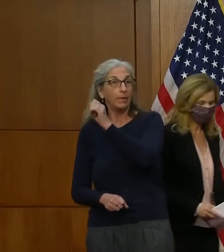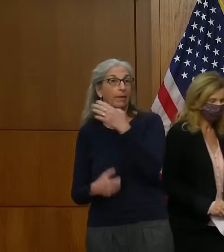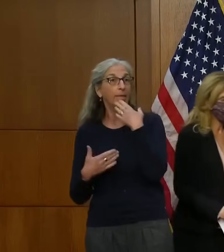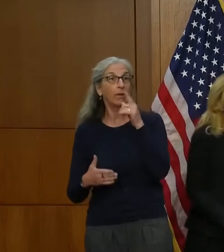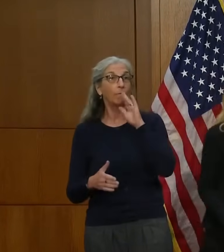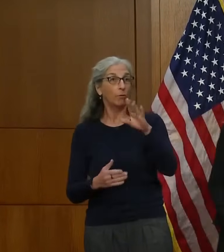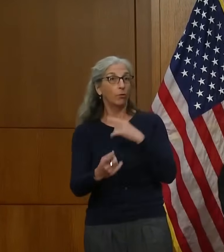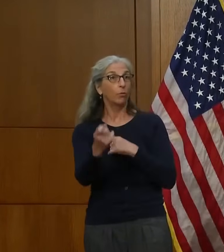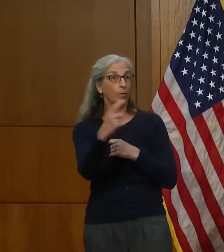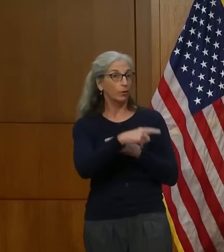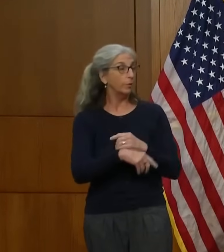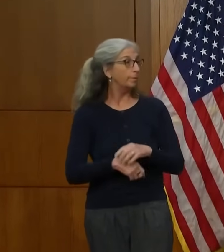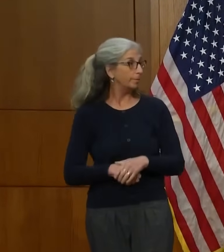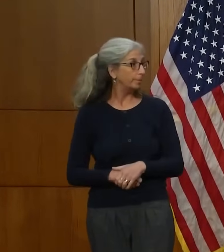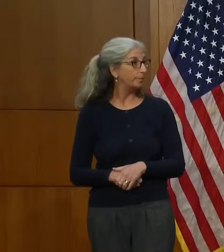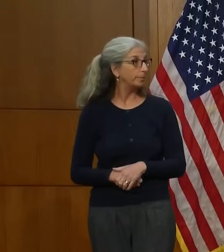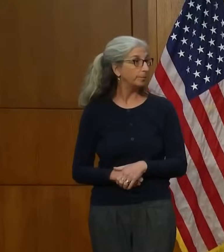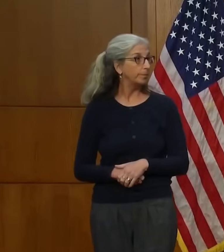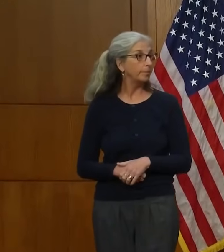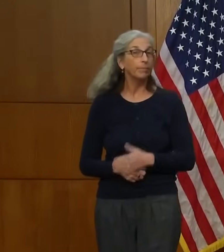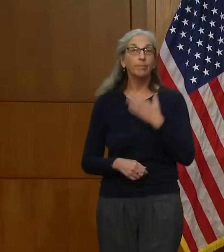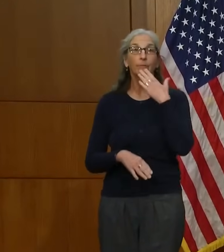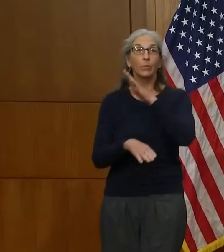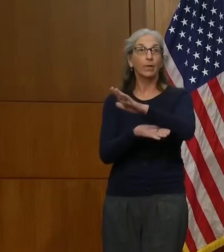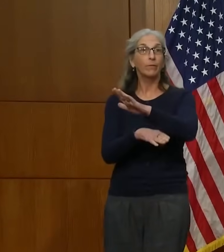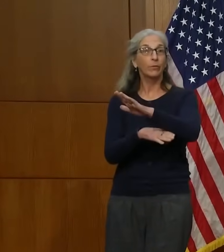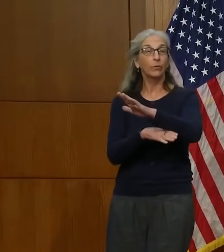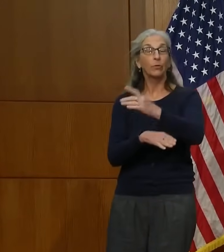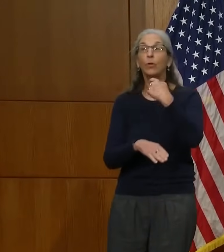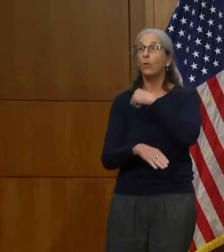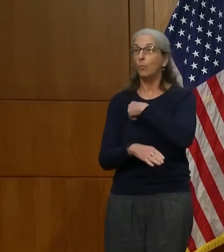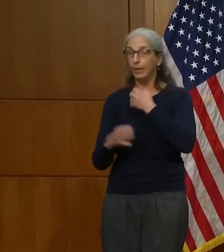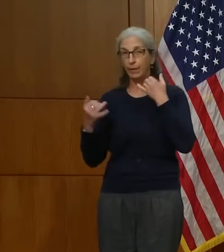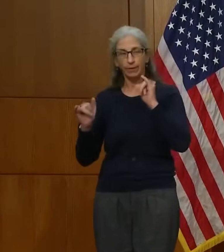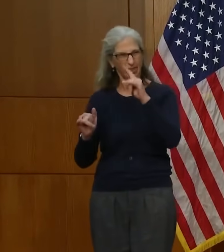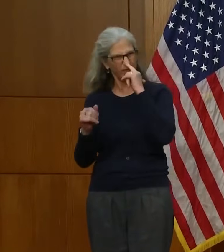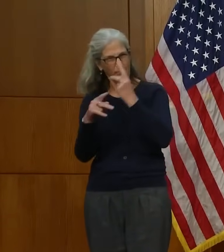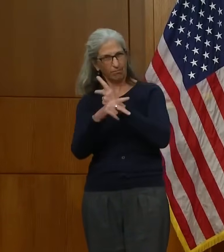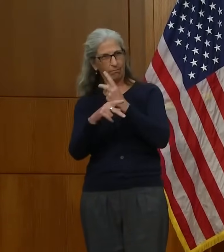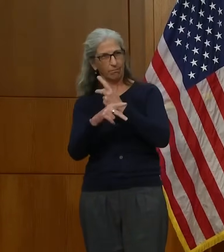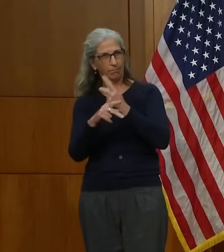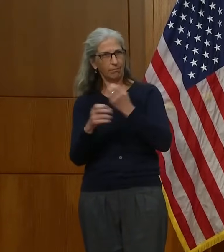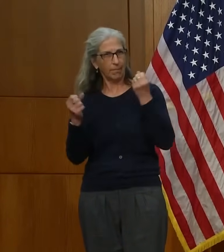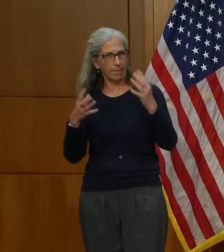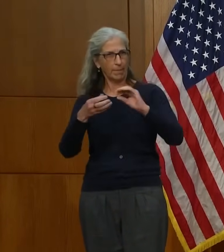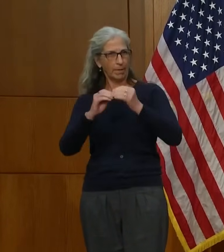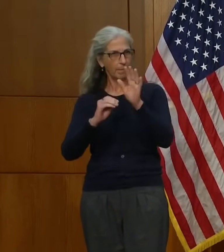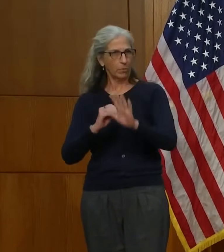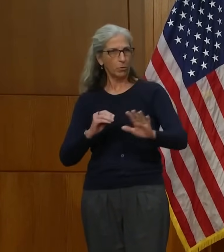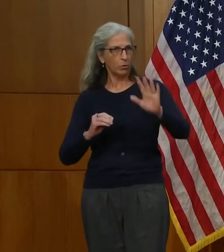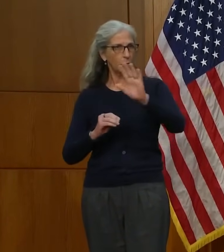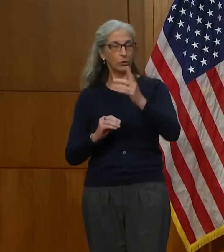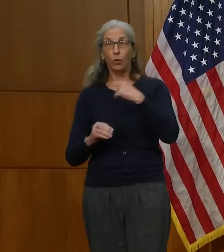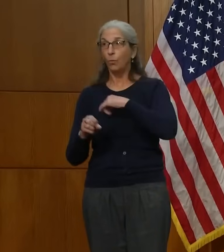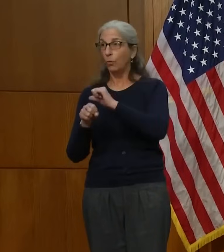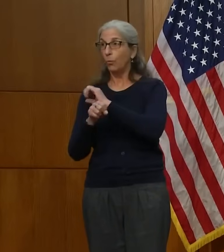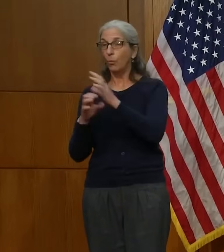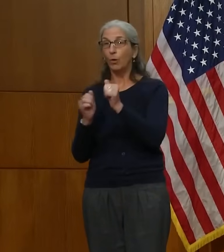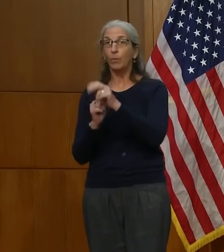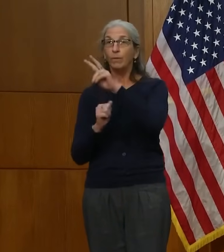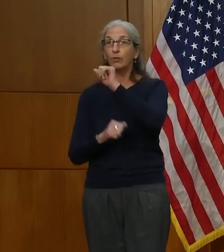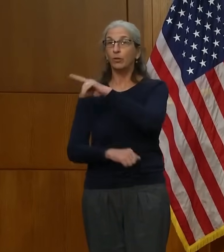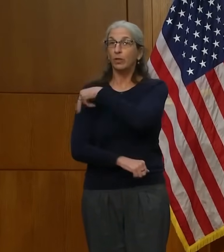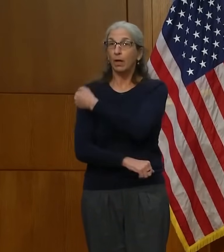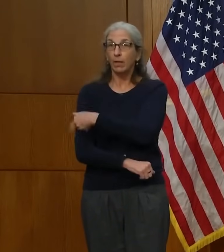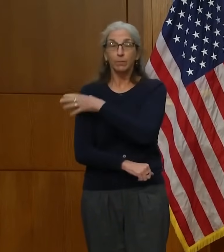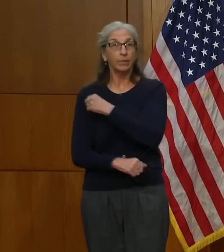THAT. THANK YOU FOR THE